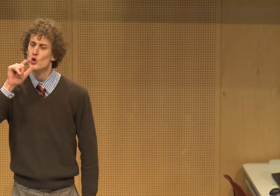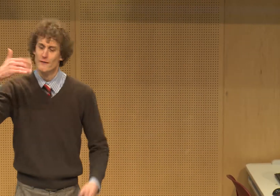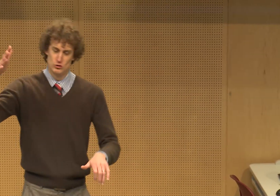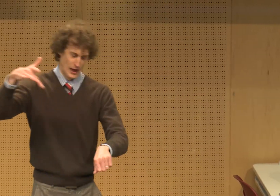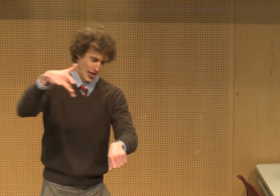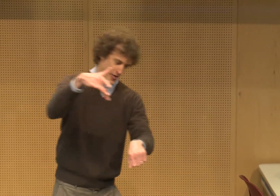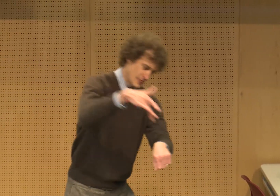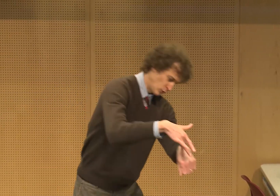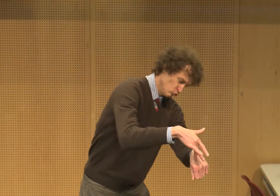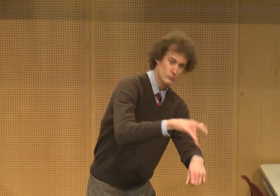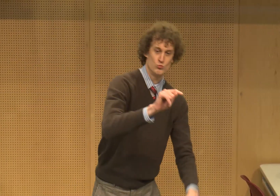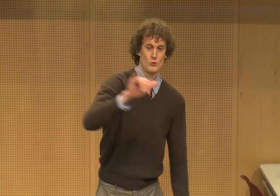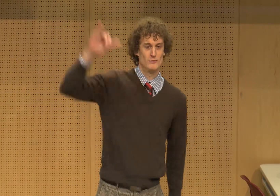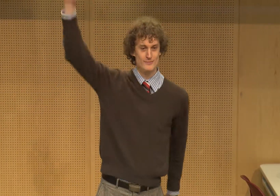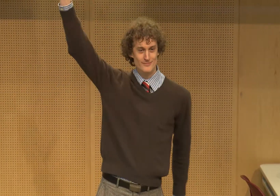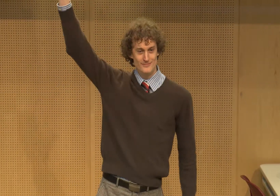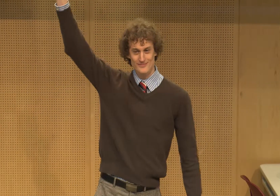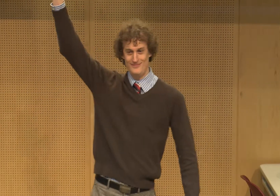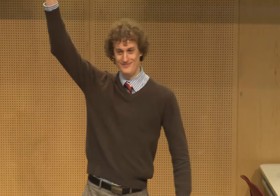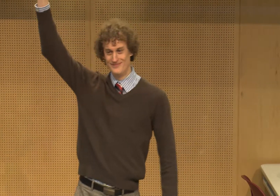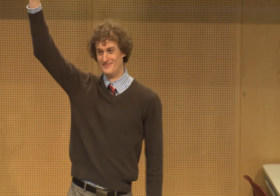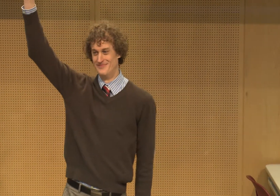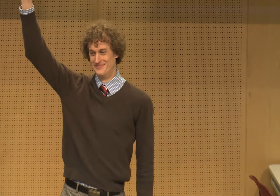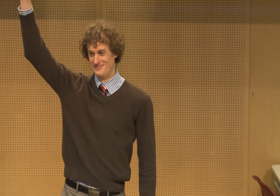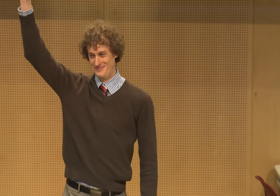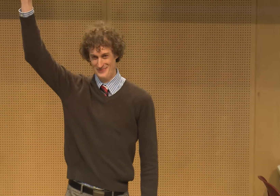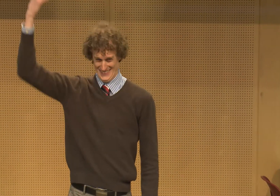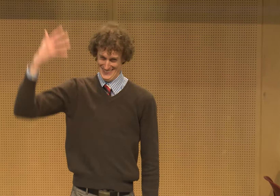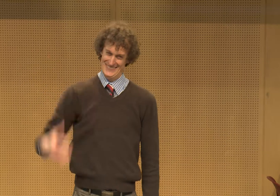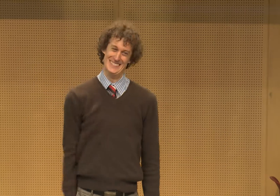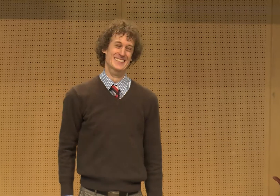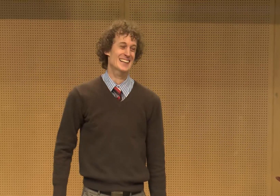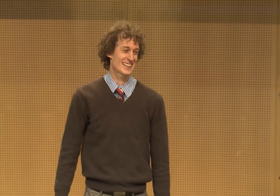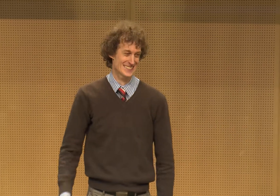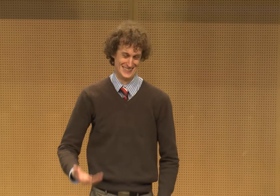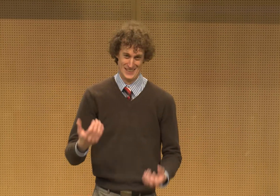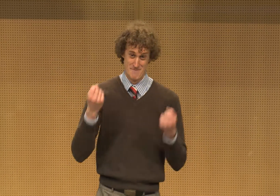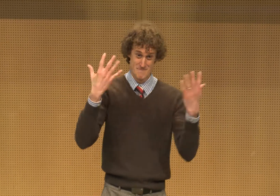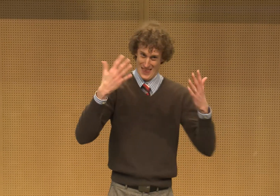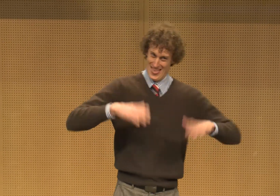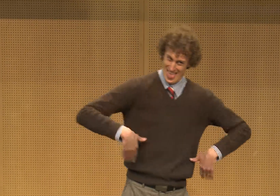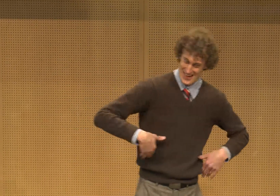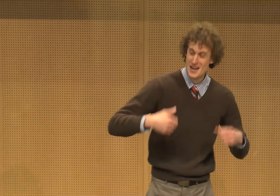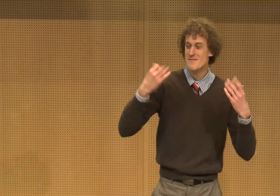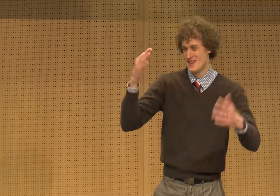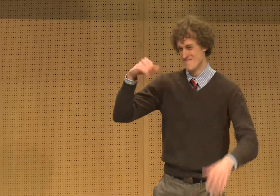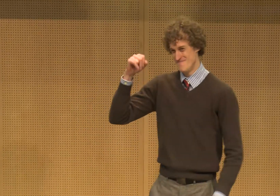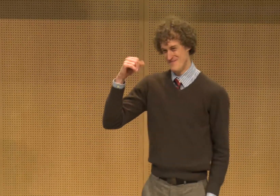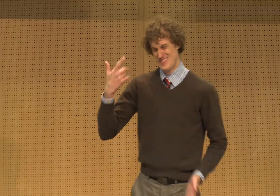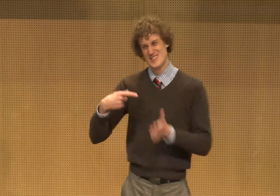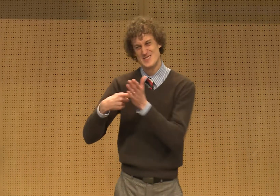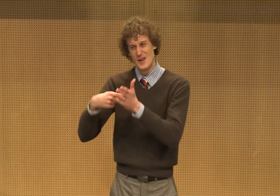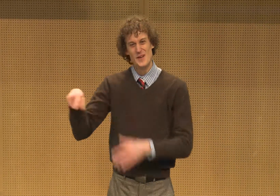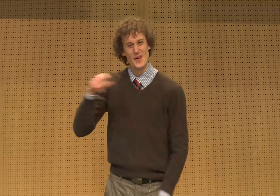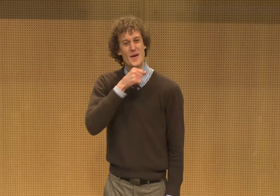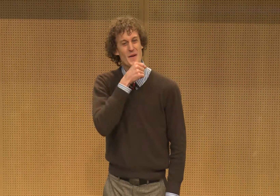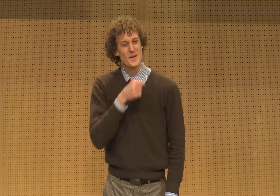This is a TTY. Who here has actually touched a TTY, a teletype for communicating with deaf people?